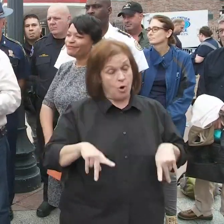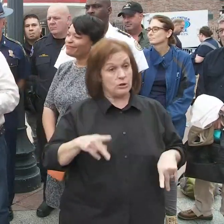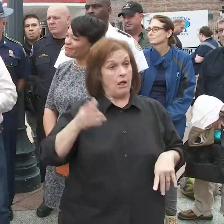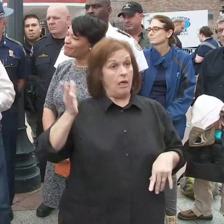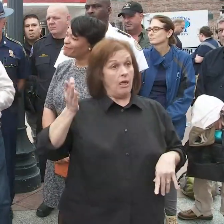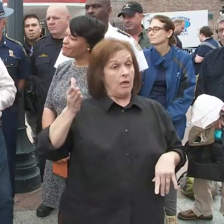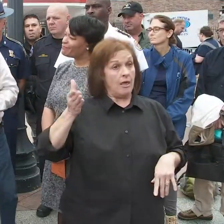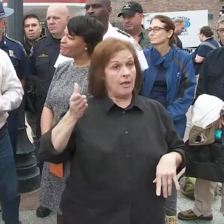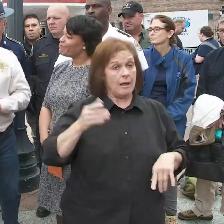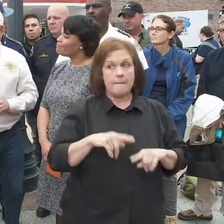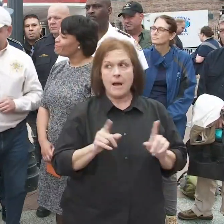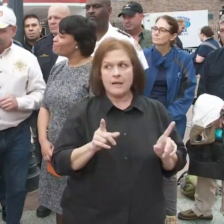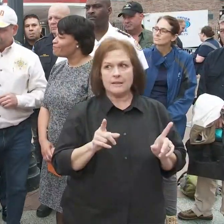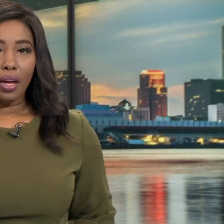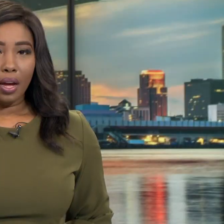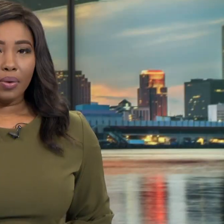48 DAYS STRAIGHT. THIS IS A AN EMERGENCY. BUT WE'RE 48 DAYS STRAIGHT. THIS IS A AN EMERGENCY. BUT WE'RE UP 48 DAYS STRAIGHT. THIS IS A AN EMERGENCY. BUT WE'RE UP FOR 48 DAYS STRAIGHT. THIS IS A AN EMERGENCY. BUT WE'RE UP FOR IT. EMERGENCY. BUT WE'RE UP FOR IT. EMERGENCY. BUT WE'RE UP FOR IT. YOU EMERGENCY. BUT WE'RE UP FOR IT. YOU CAN EMERGENCY. BUT WE'RE UP FOR IT. YOU CAN LOOK EMERGENCY. BUT WE'RE UP FOR IT. YOU CAN LOOK AT EMERGENCY. BUT WE'RE UP FOR IT. YOU CAN LOOK AT THE EMERGENCY. BUT WE'RE UP FOR IT. YOU CAN LOOK AT THE STAFF YOU CAN LOOK AT THE STAFF YOU CAN LOOK AT THE STAFF BEHIND YOU CAN LOOK AT THE STAFF BEHIND ME. YOU CAN LOOK AT THE STAFF BEHIND ME. THEY'VE YOU CAN LOOK AT THE STAFF BEHIND ME. THEY'VE ALL YOU CAN LOOK AT THE STAFF BEHIND ME. THEY'VE ALL BEEN BEHIND ME. THEY'VE ALL BEEN BEHIND ME. THEY'VE ALL BEEN HERE